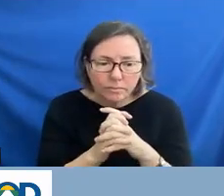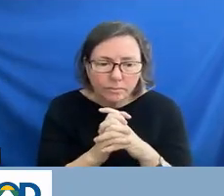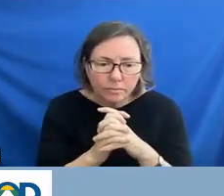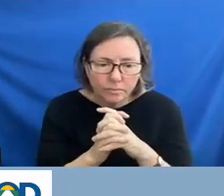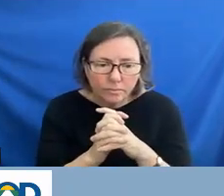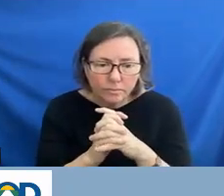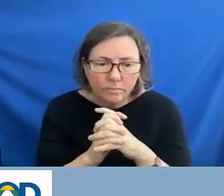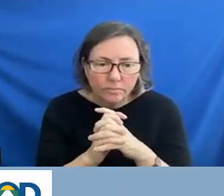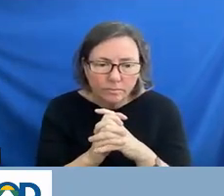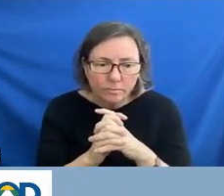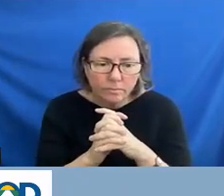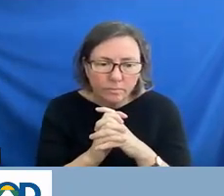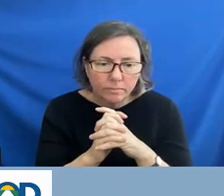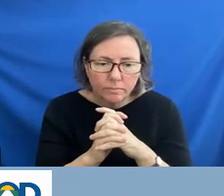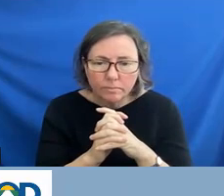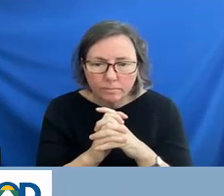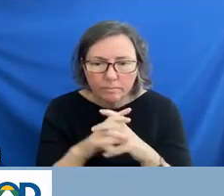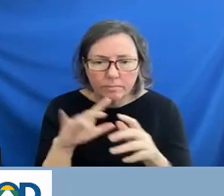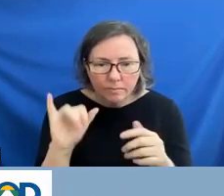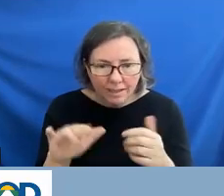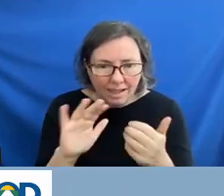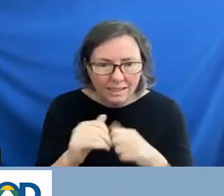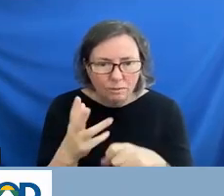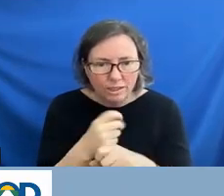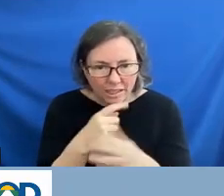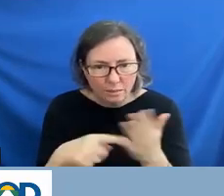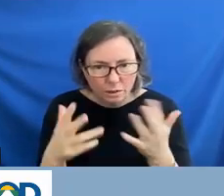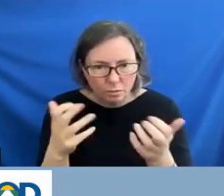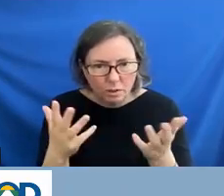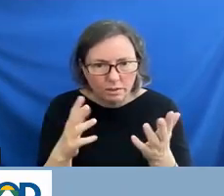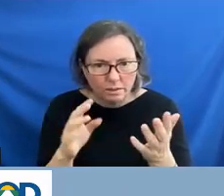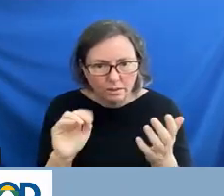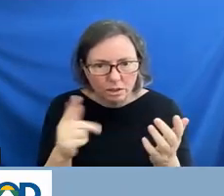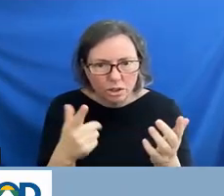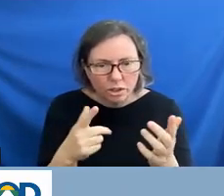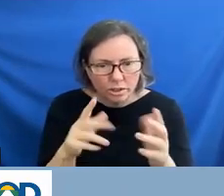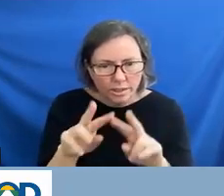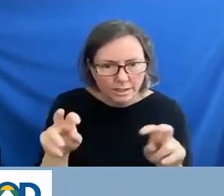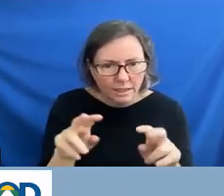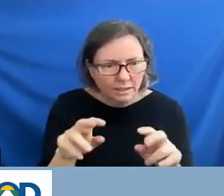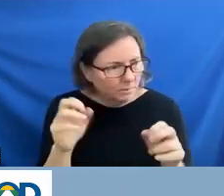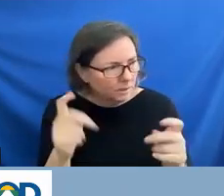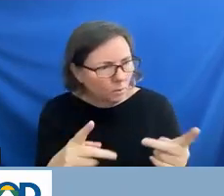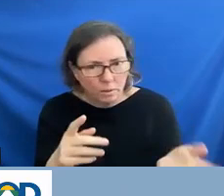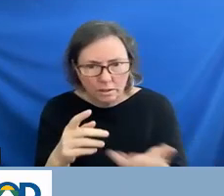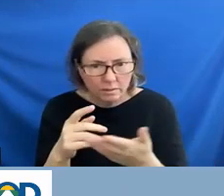That's how she gets what she wants, so -- explain that to her.